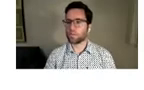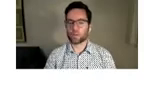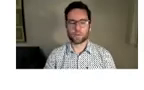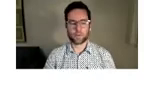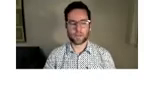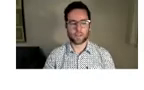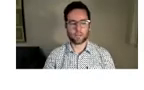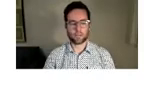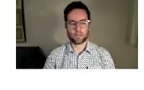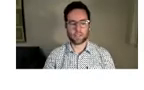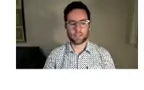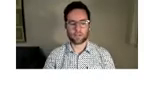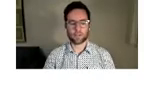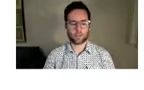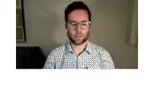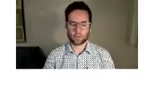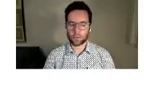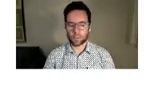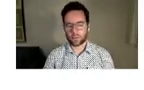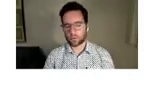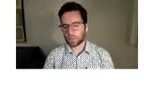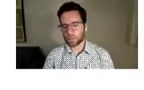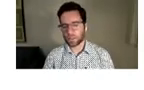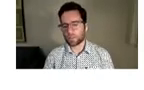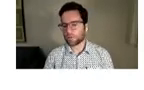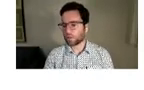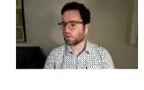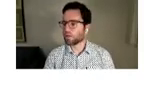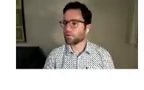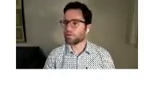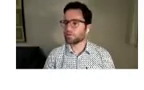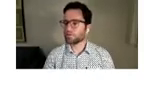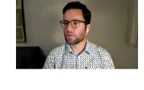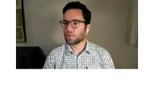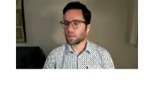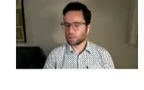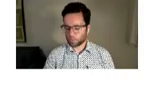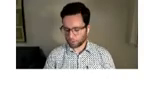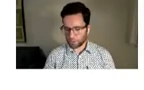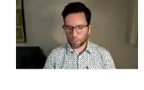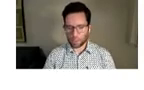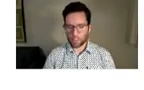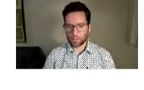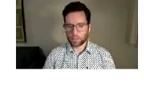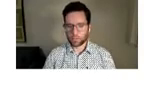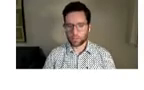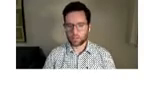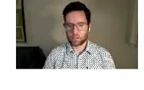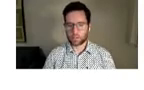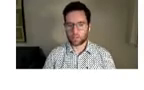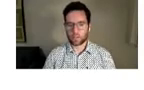most effective. so this was students, colleagues, other linguists within the professional